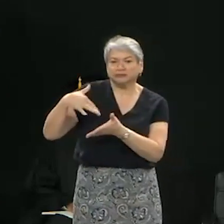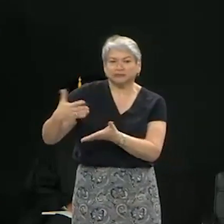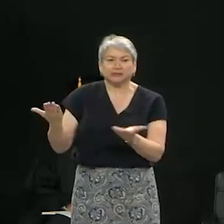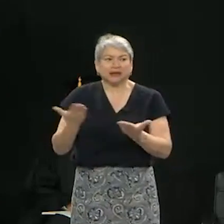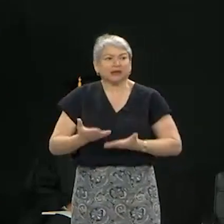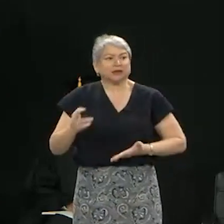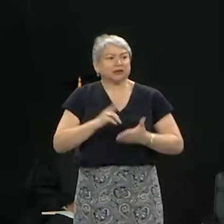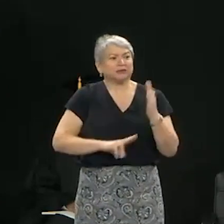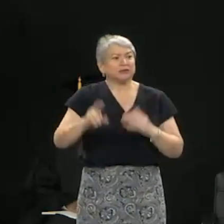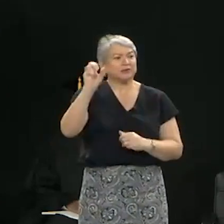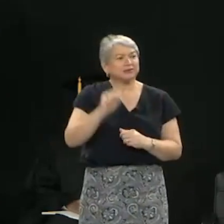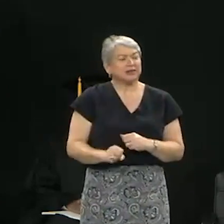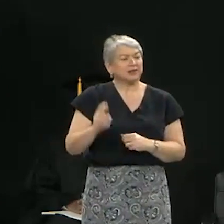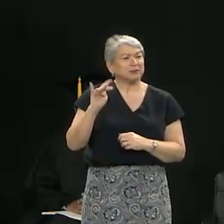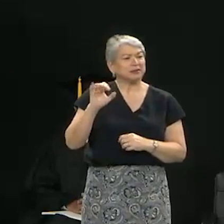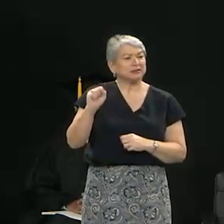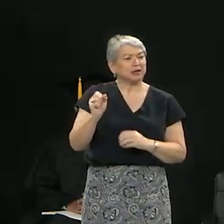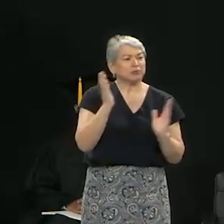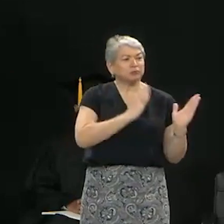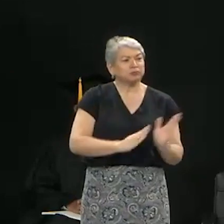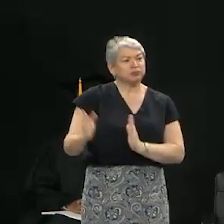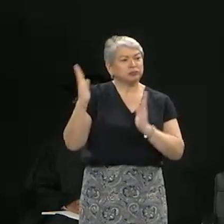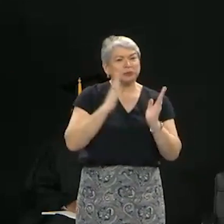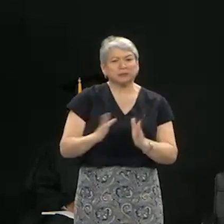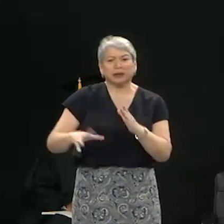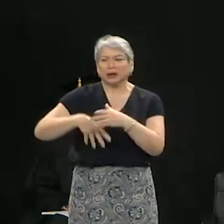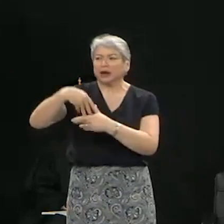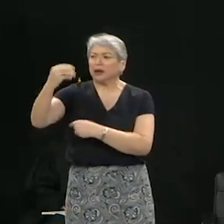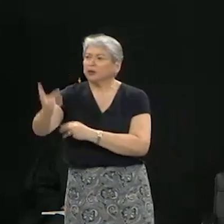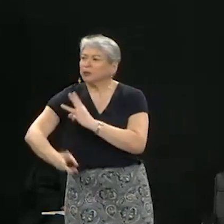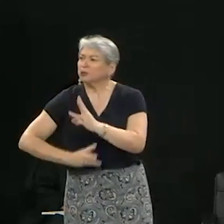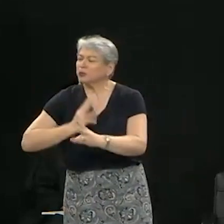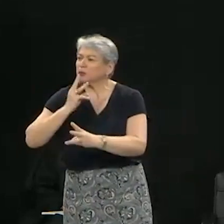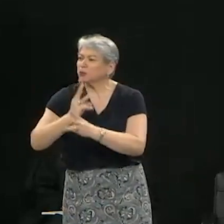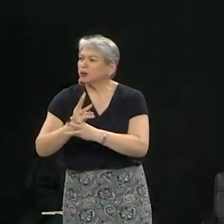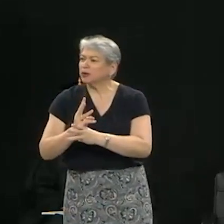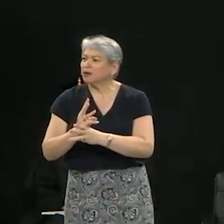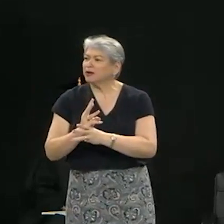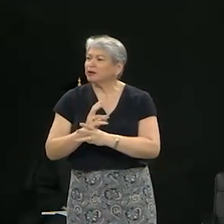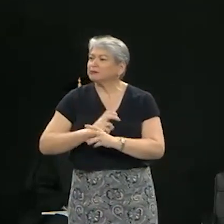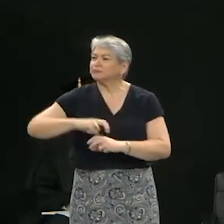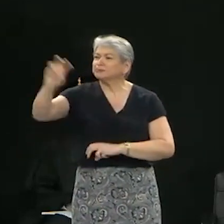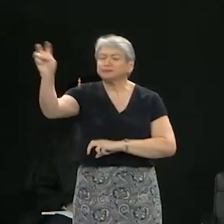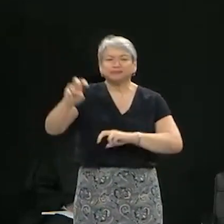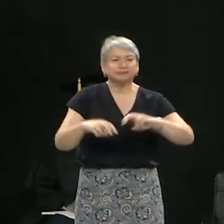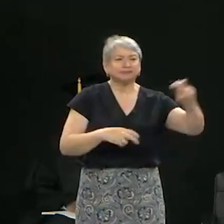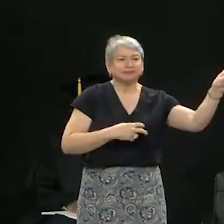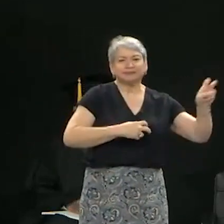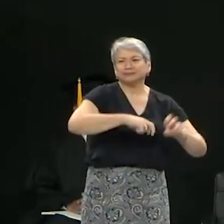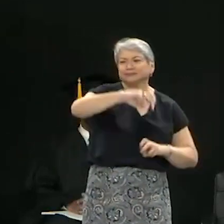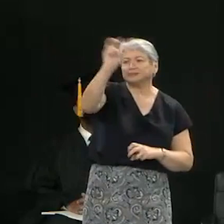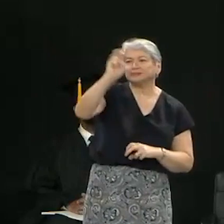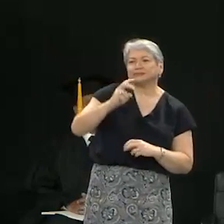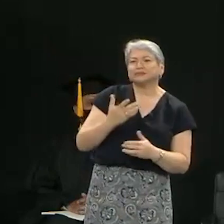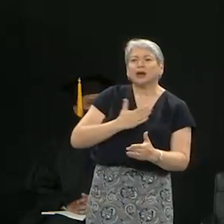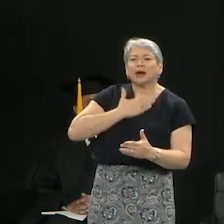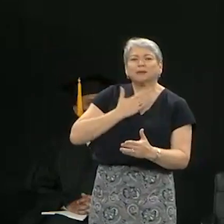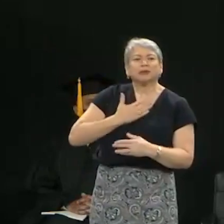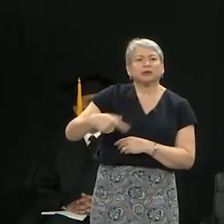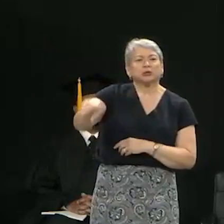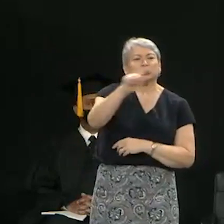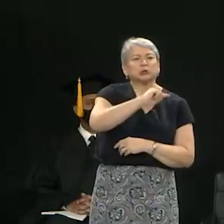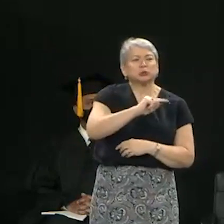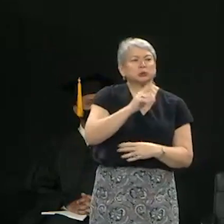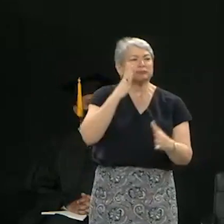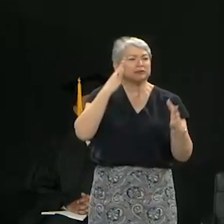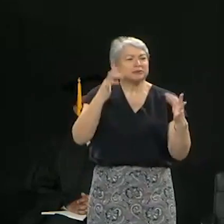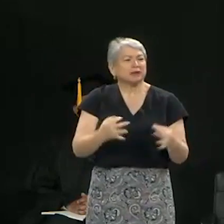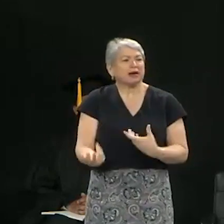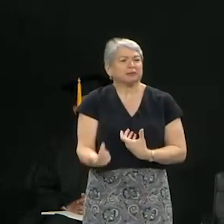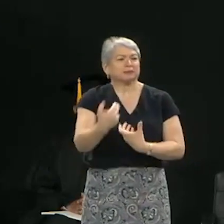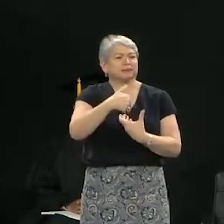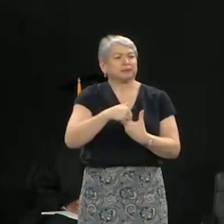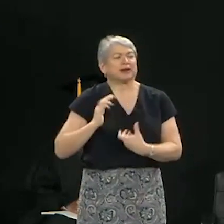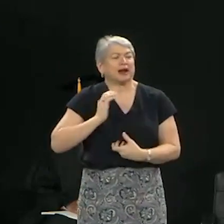and prepare to go out into the world. I am so pleased that you have chosen to participate in our in-person ceremony this year.